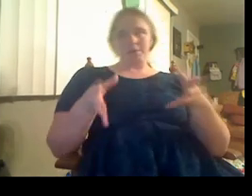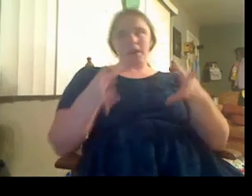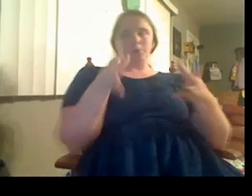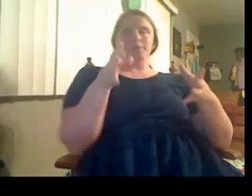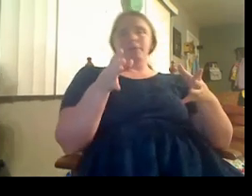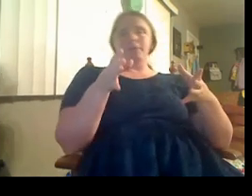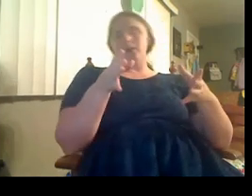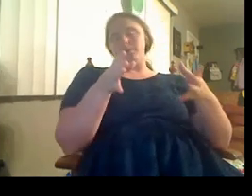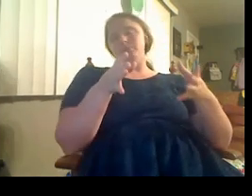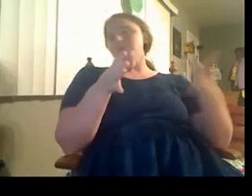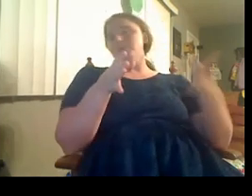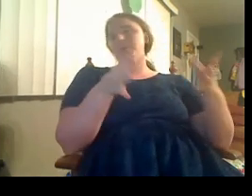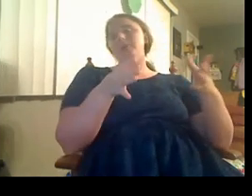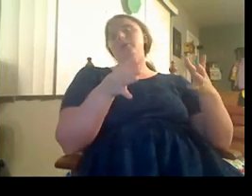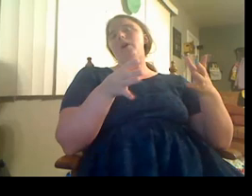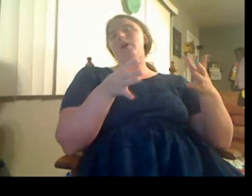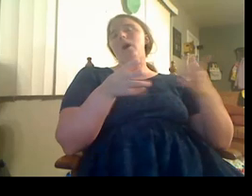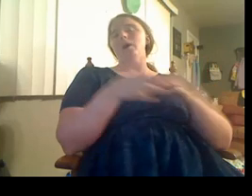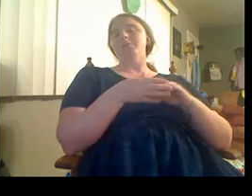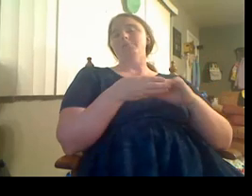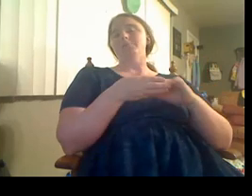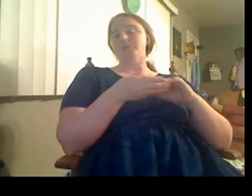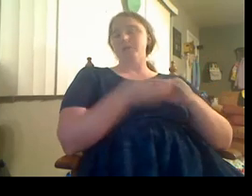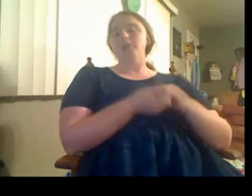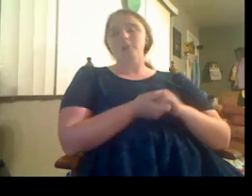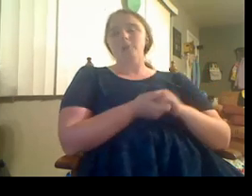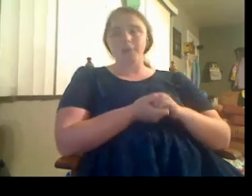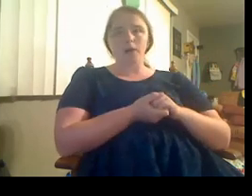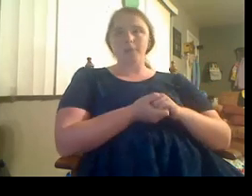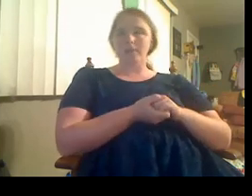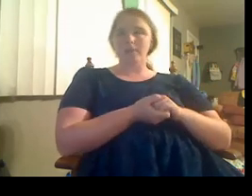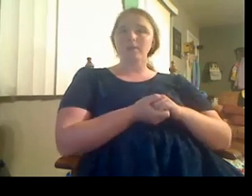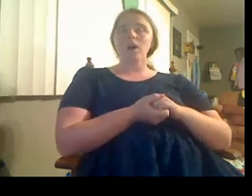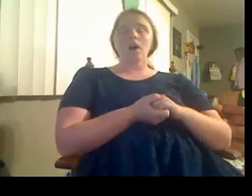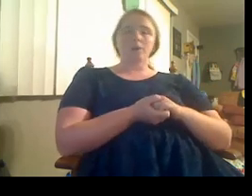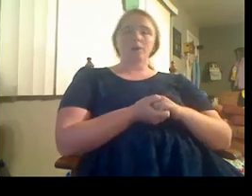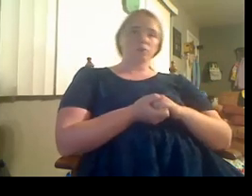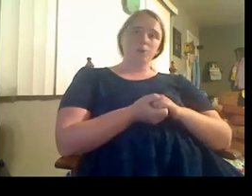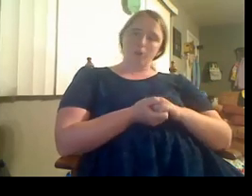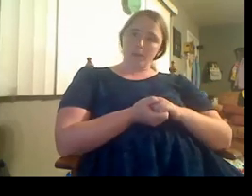I hope this better equips you to better participate in your public comments. School Boards are